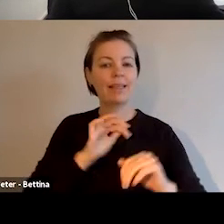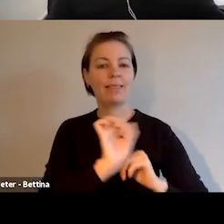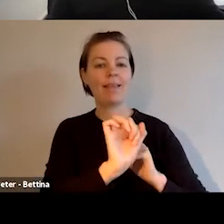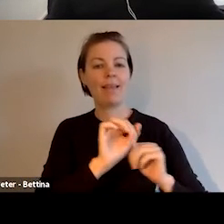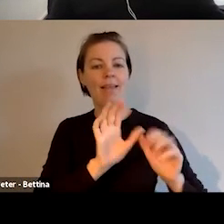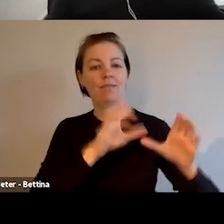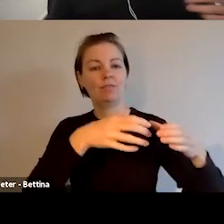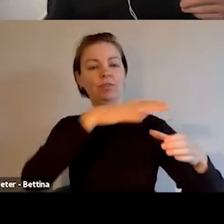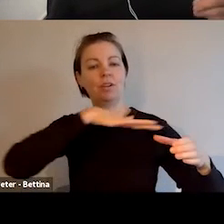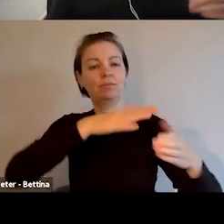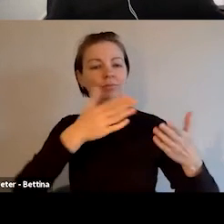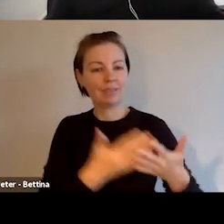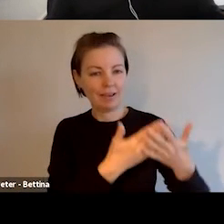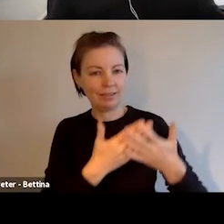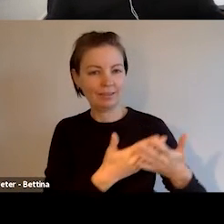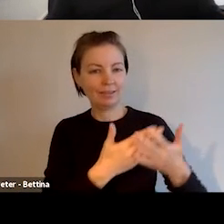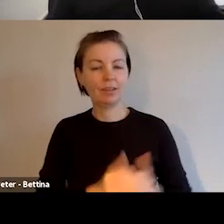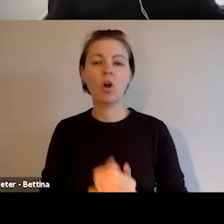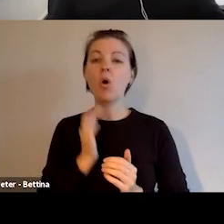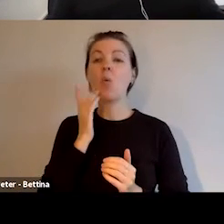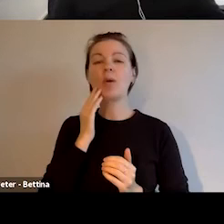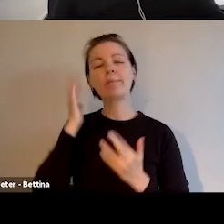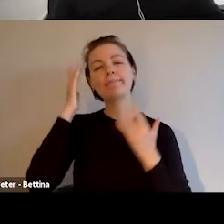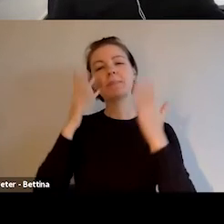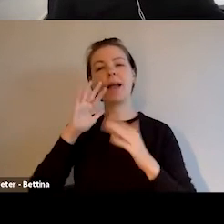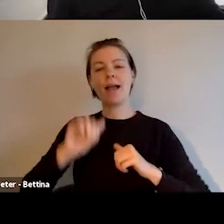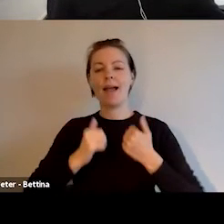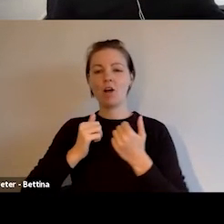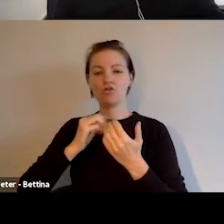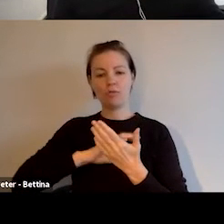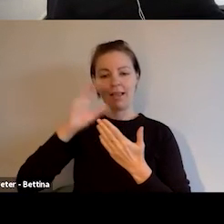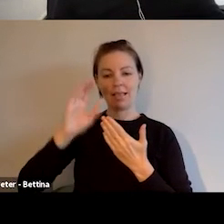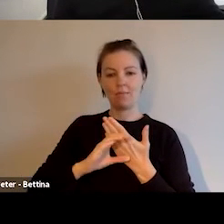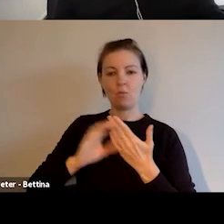thinking about our curriculum we relocated all of the disciplines into a dedicated facility.